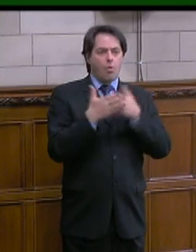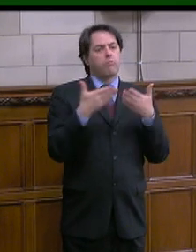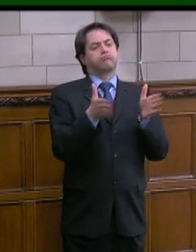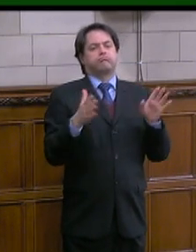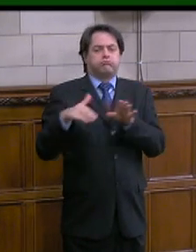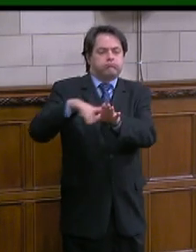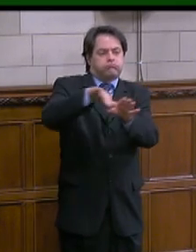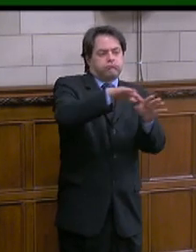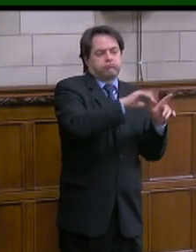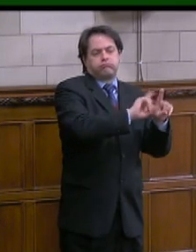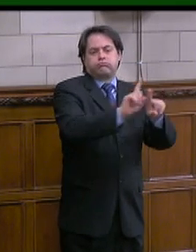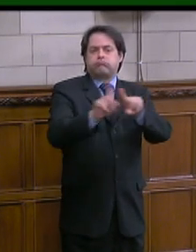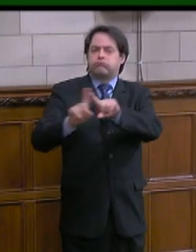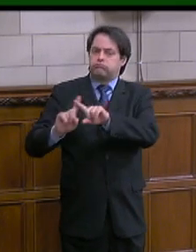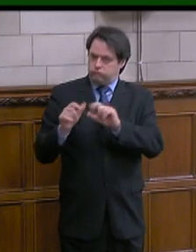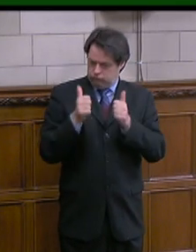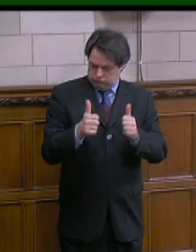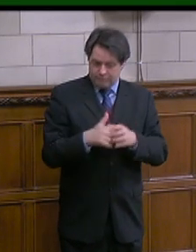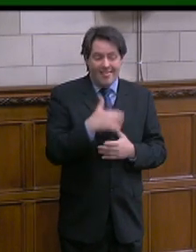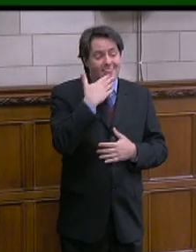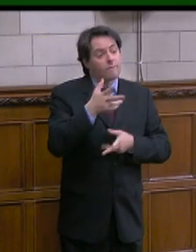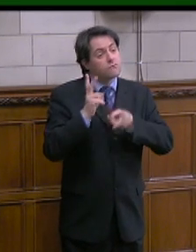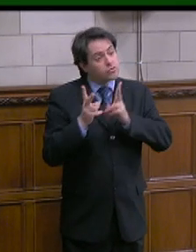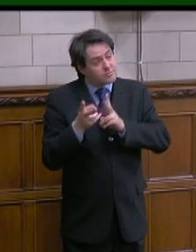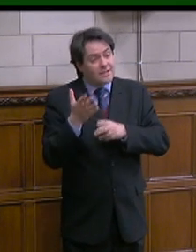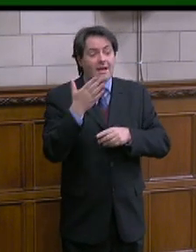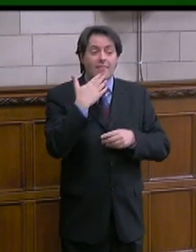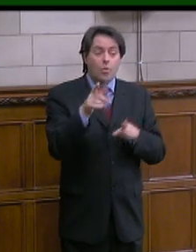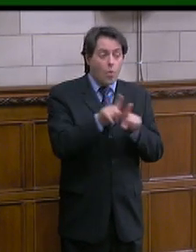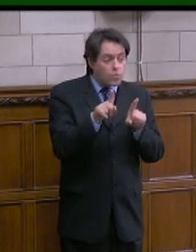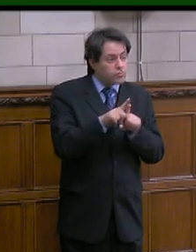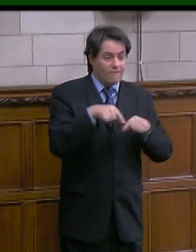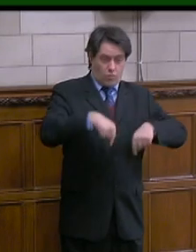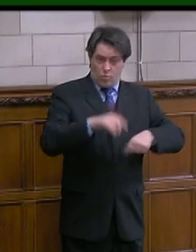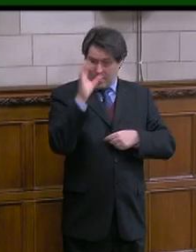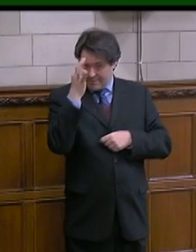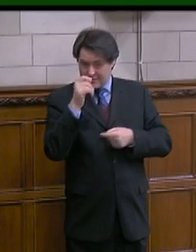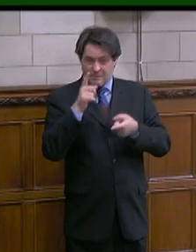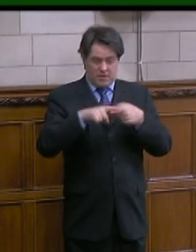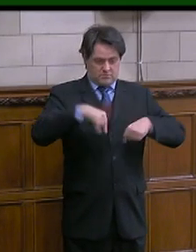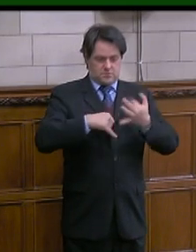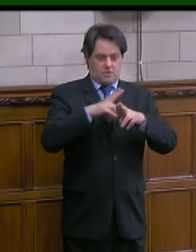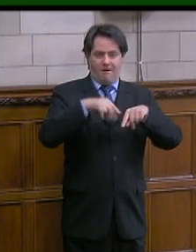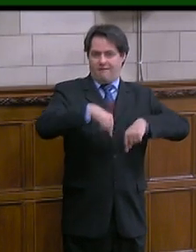I thank our signers, the Committee and the House staff who made it possible.